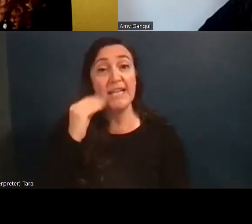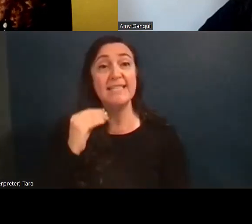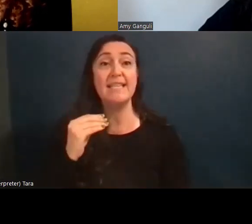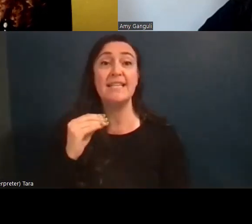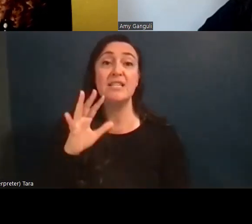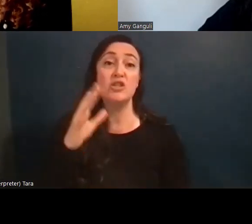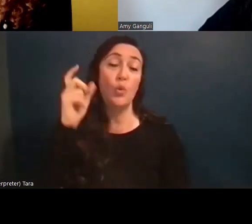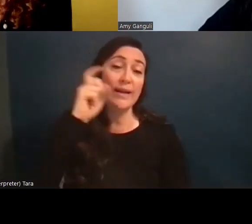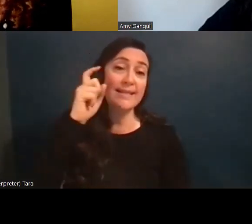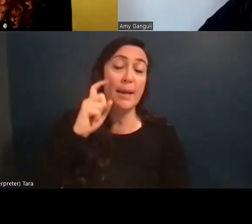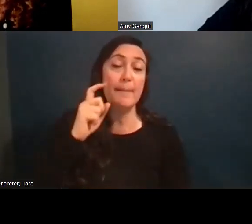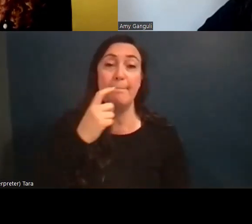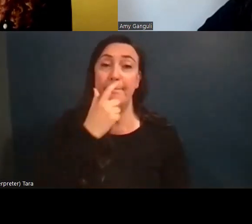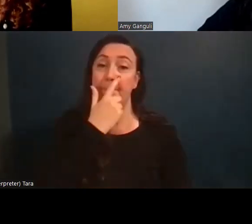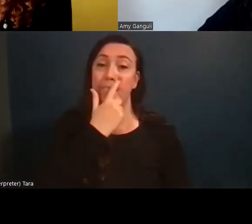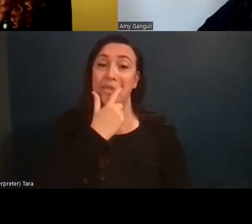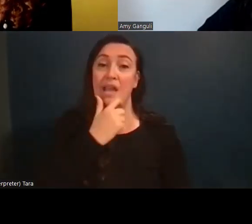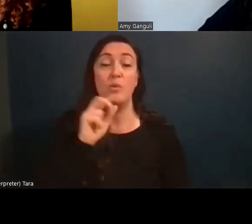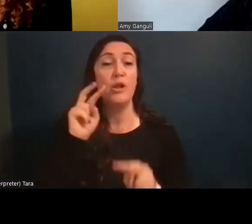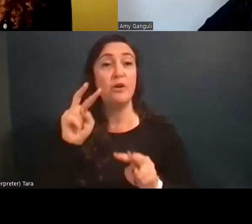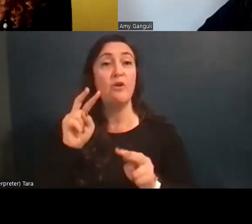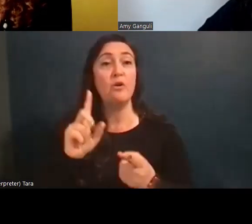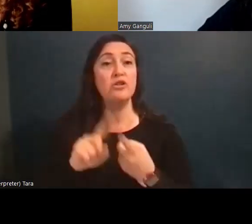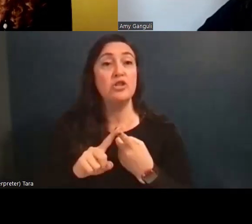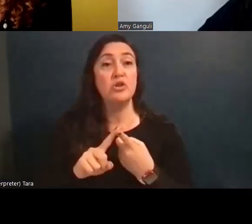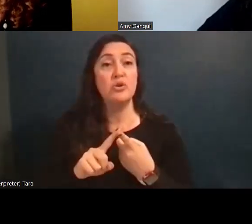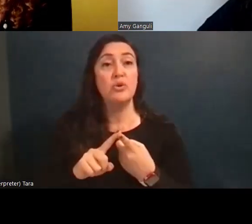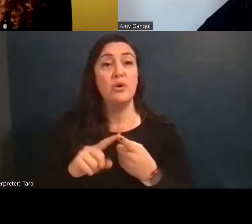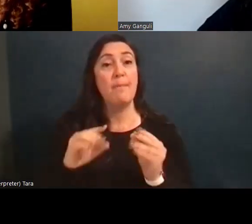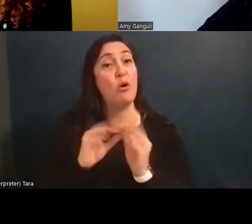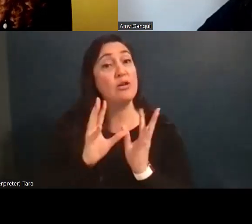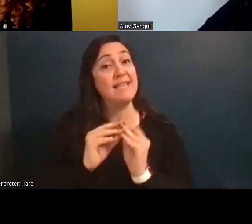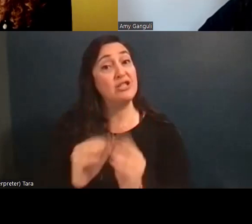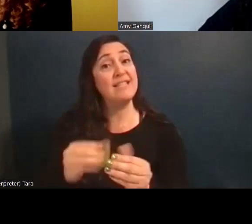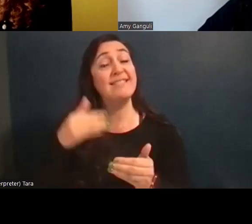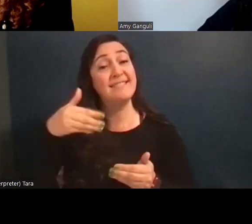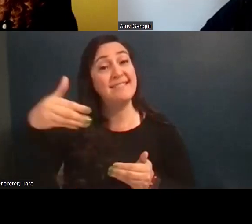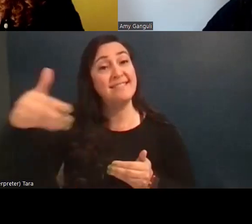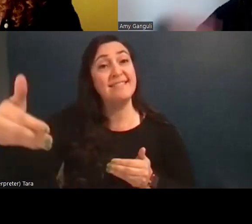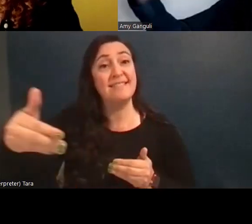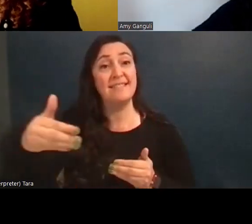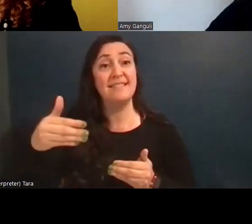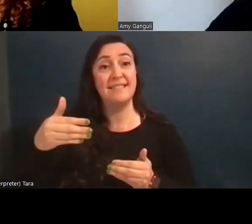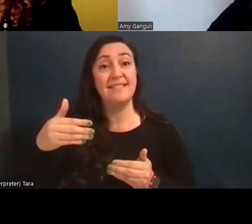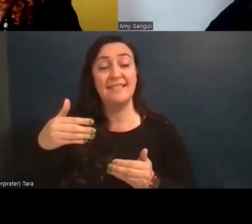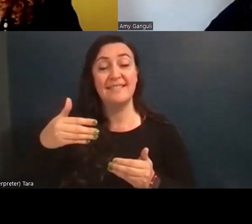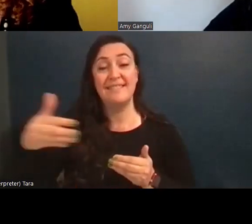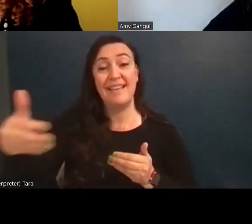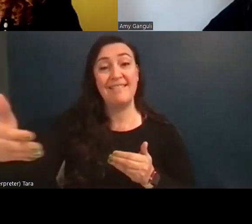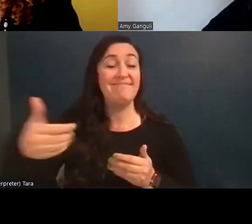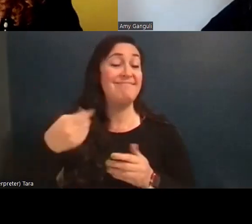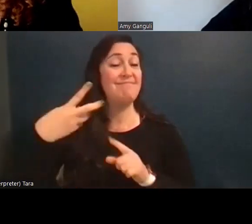And we look forward to more sessions in the coming months. Yeah.